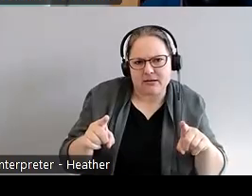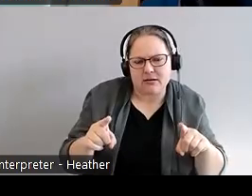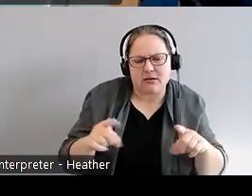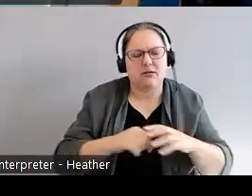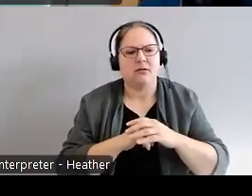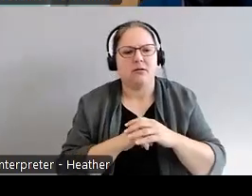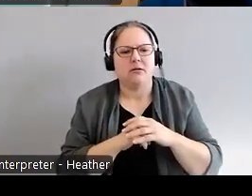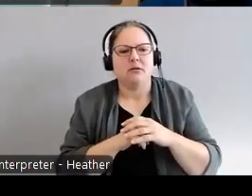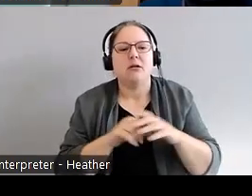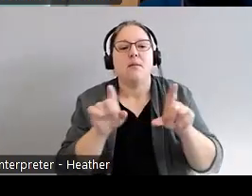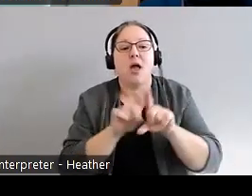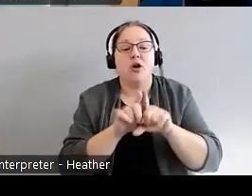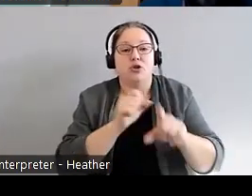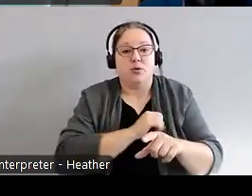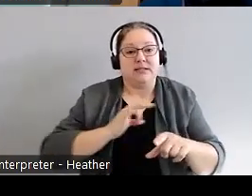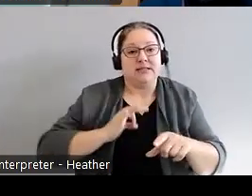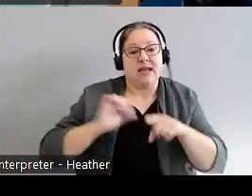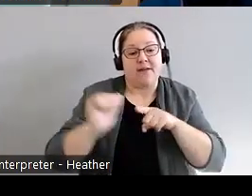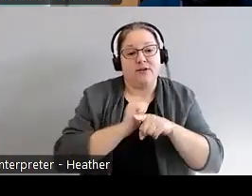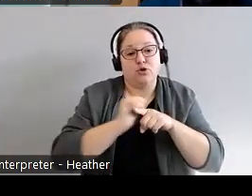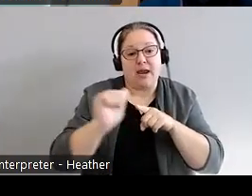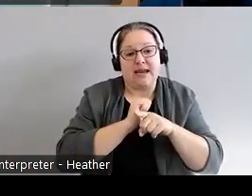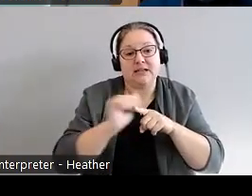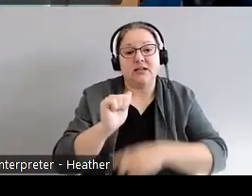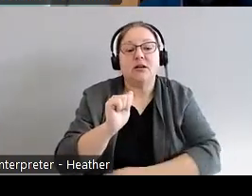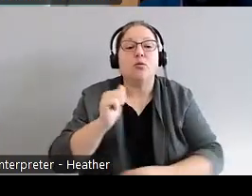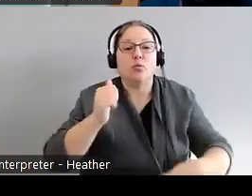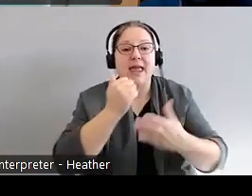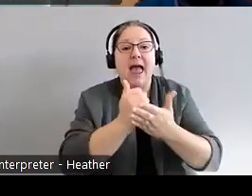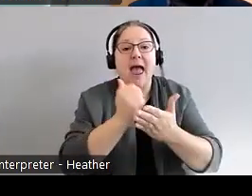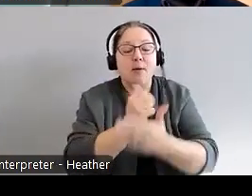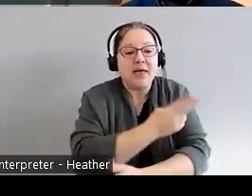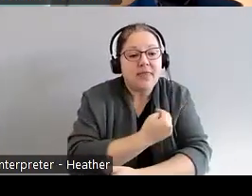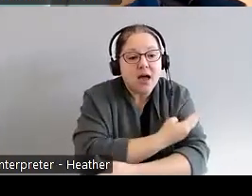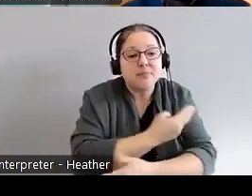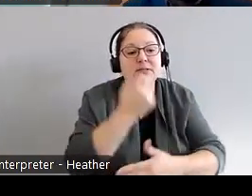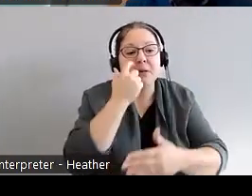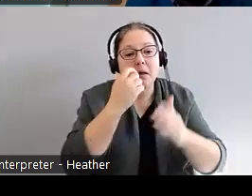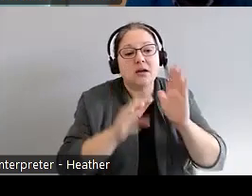uh the staff training uh we um help the hospital with designing curricula for deescalation trauma